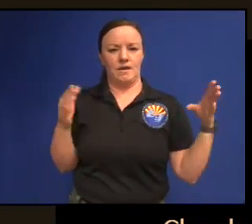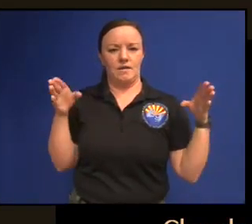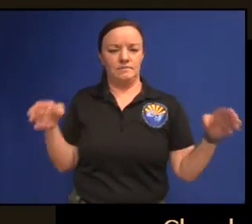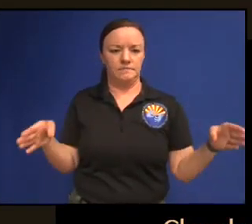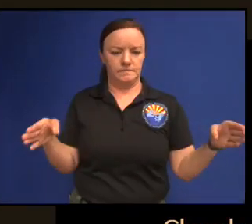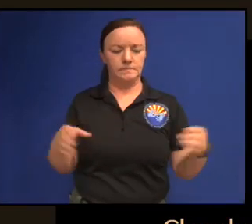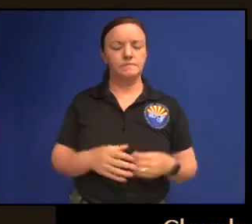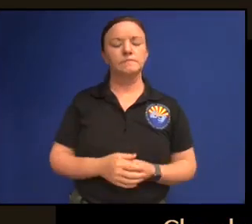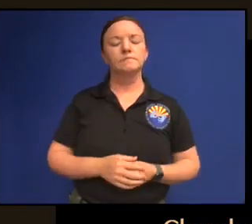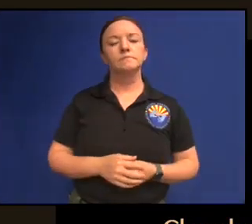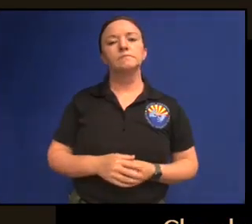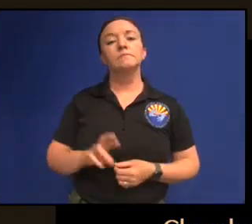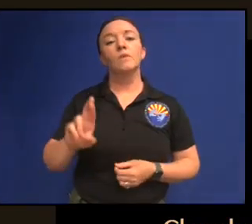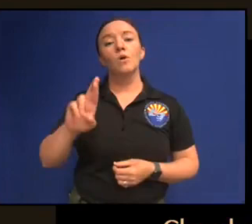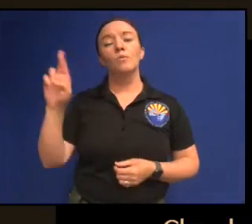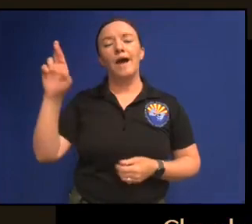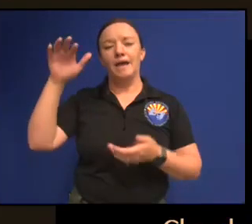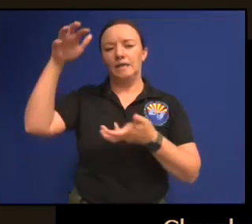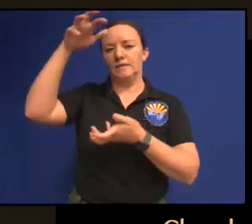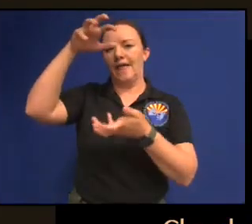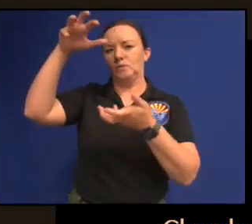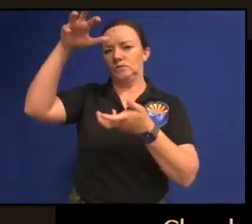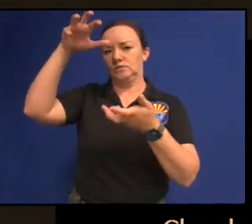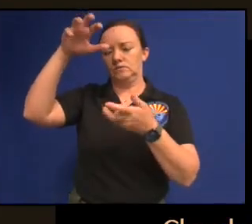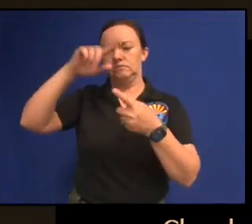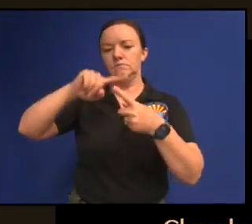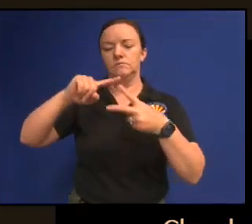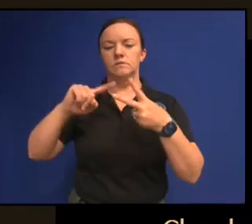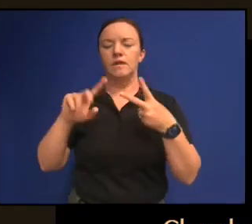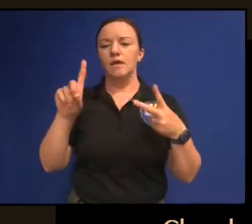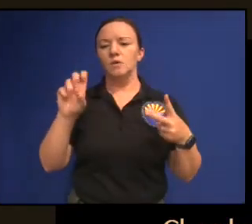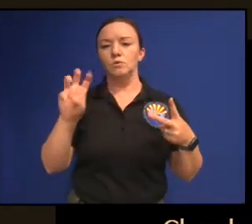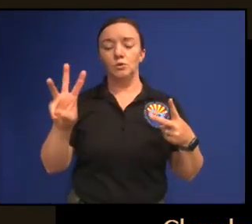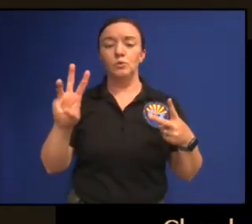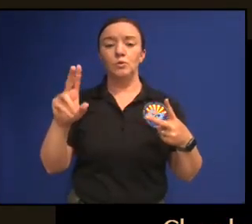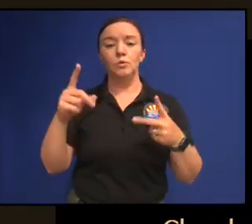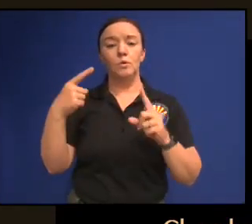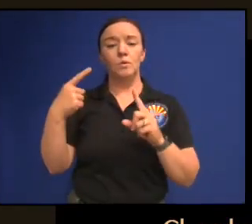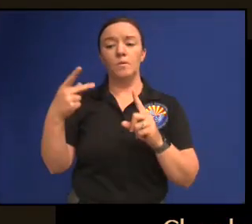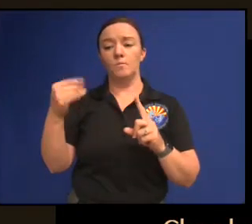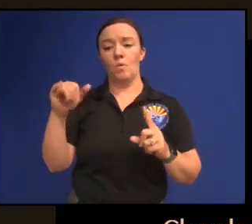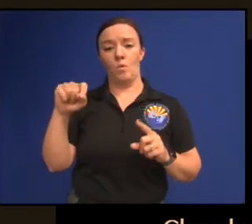POINTS, WHICH REALLY ARE A GOOD MEASURE OF HOW MUCH MOISTURE WE HAVE IN OUR ENVIRONMENT, AND THEN RELATIVE